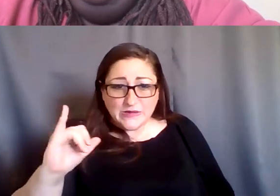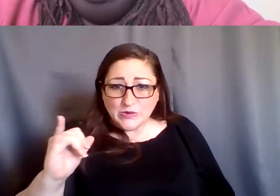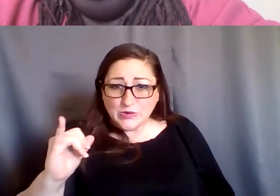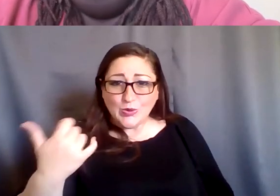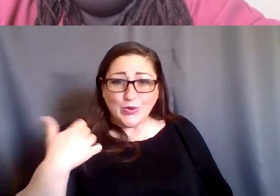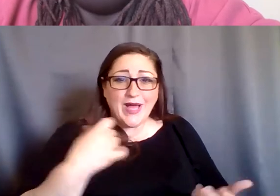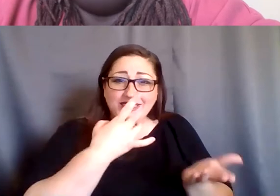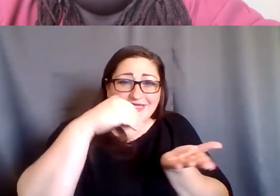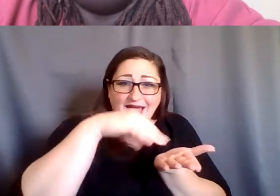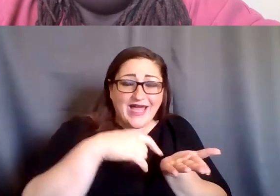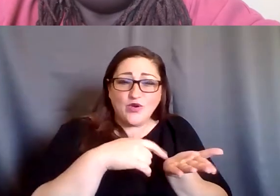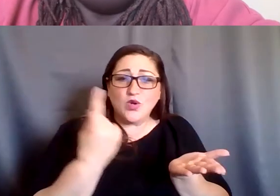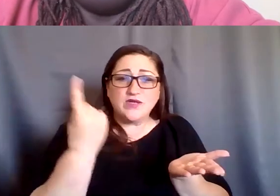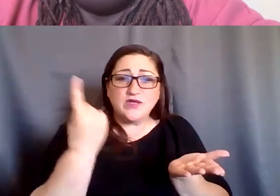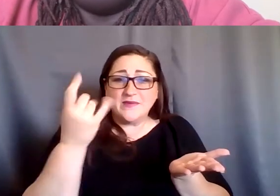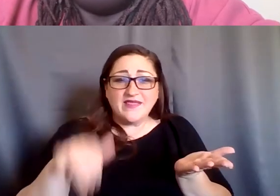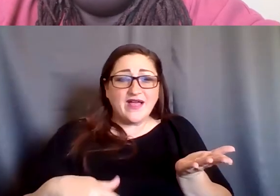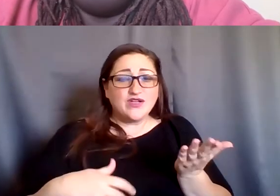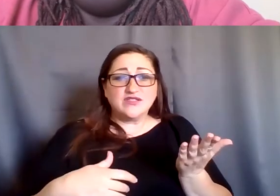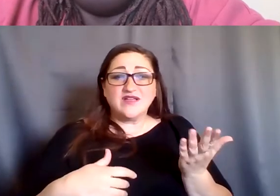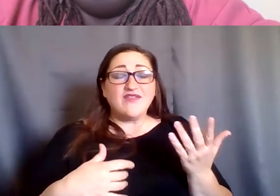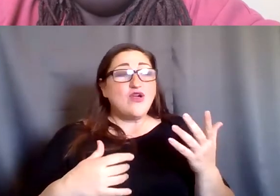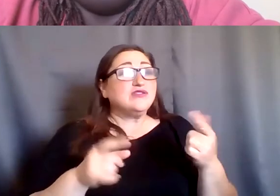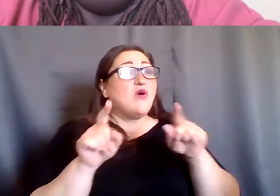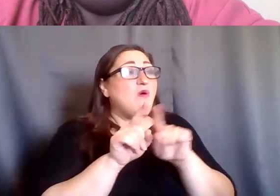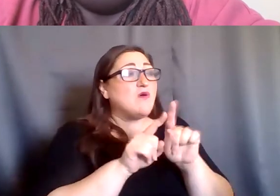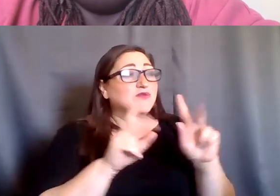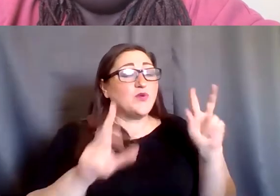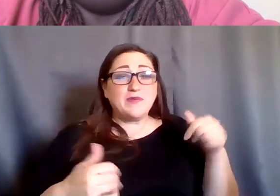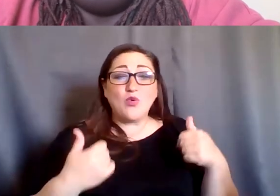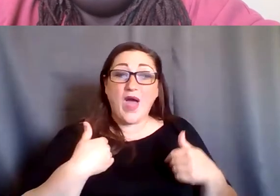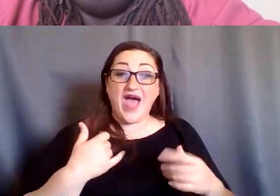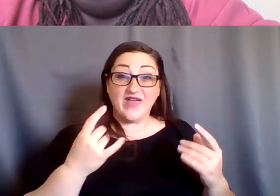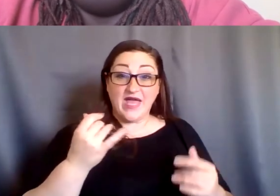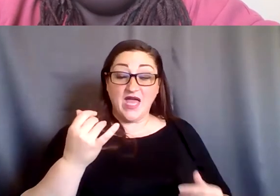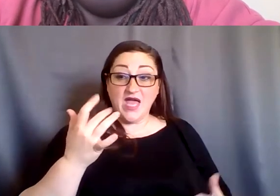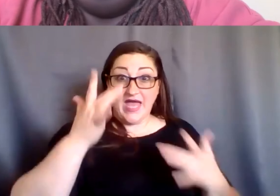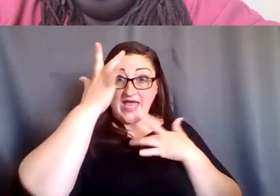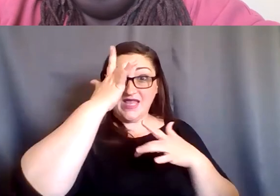Because there are people with invisible illnesses that have never really considered their accessibility needs before this moment.